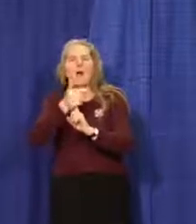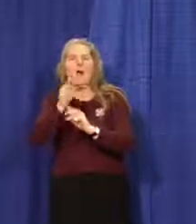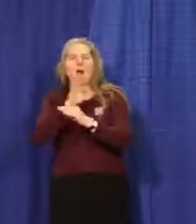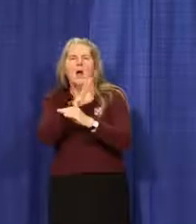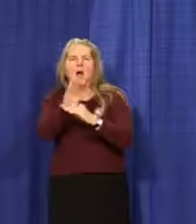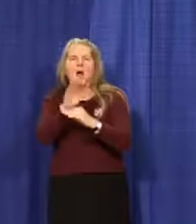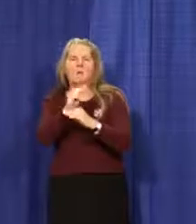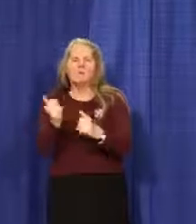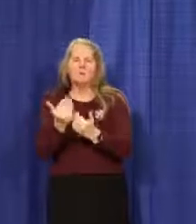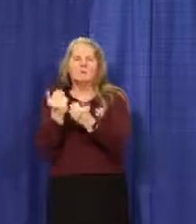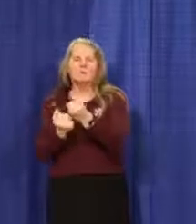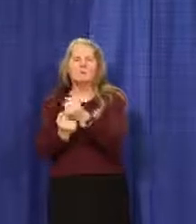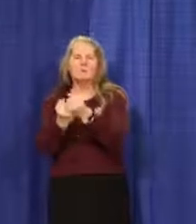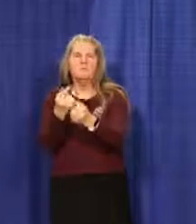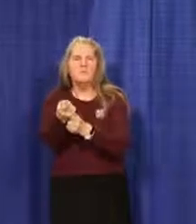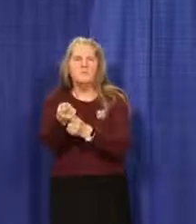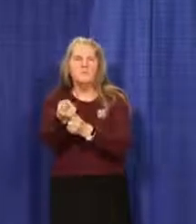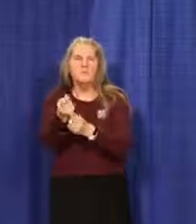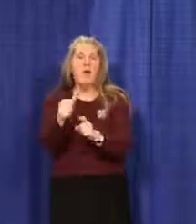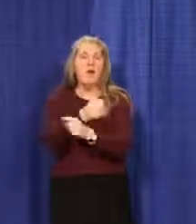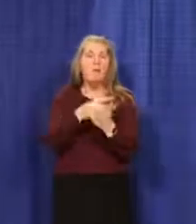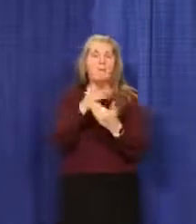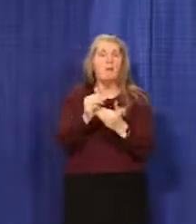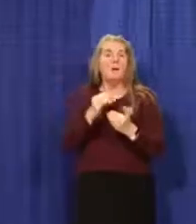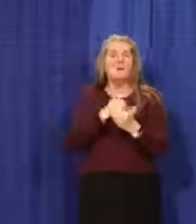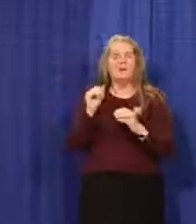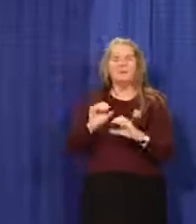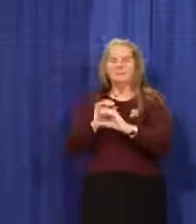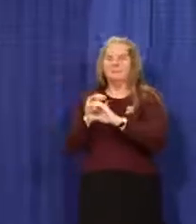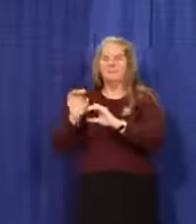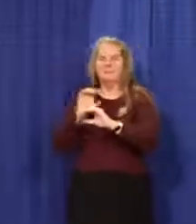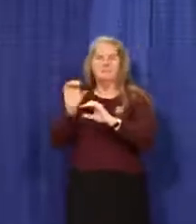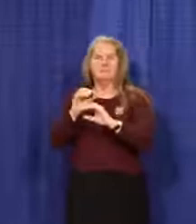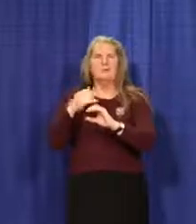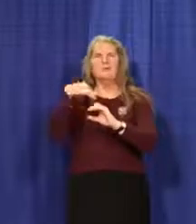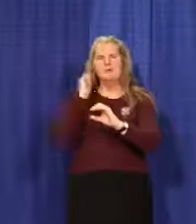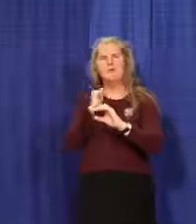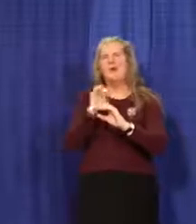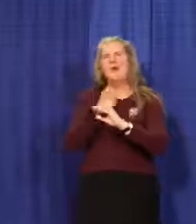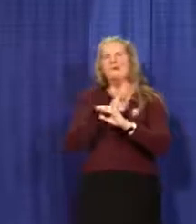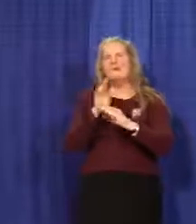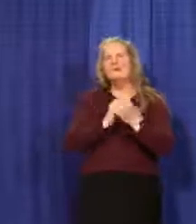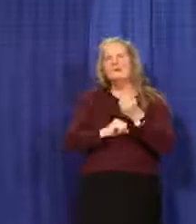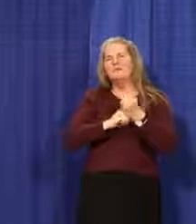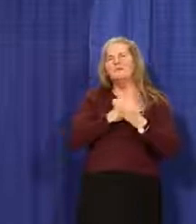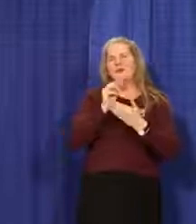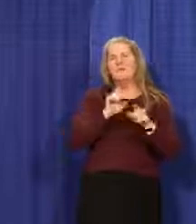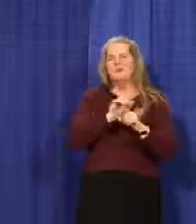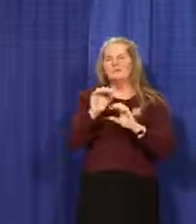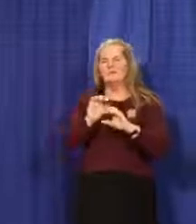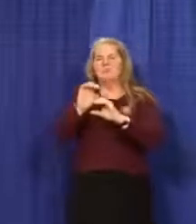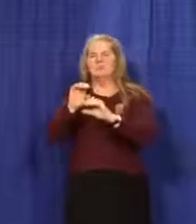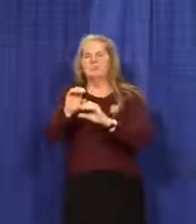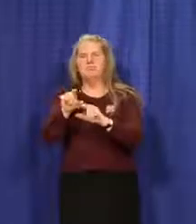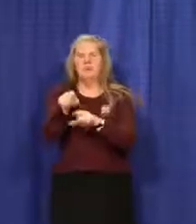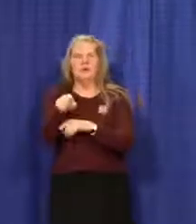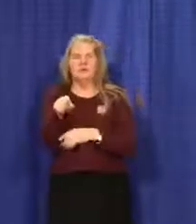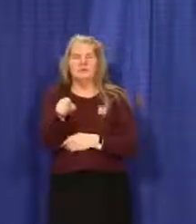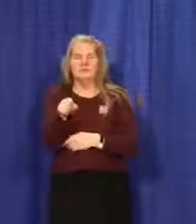provided through existing programs like for example league Yukon business relief program. This relief is part of a larger